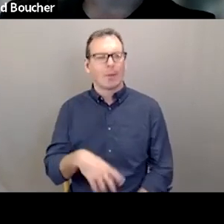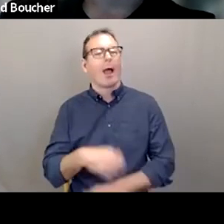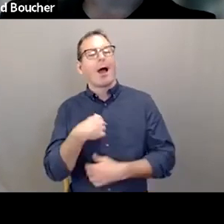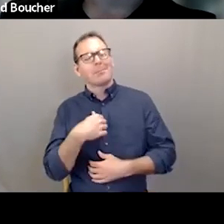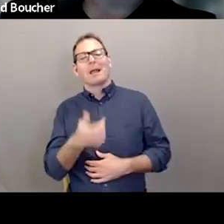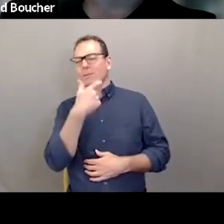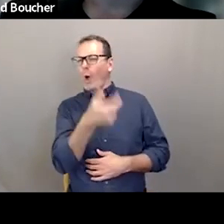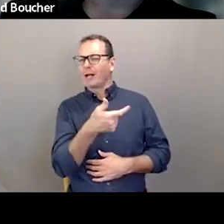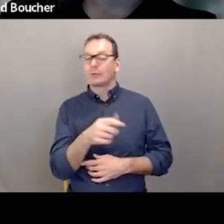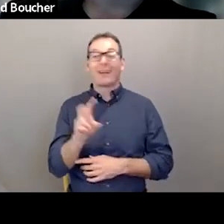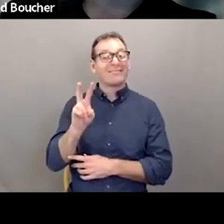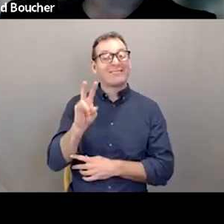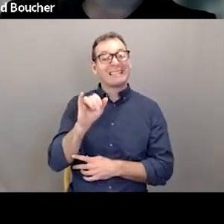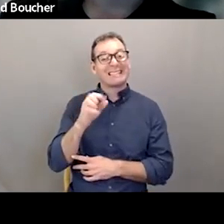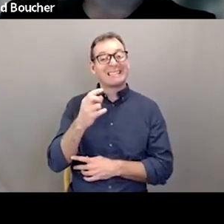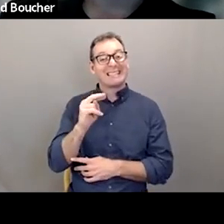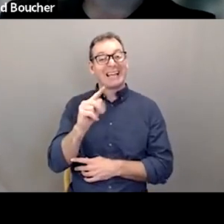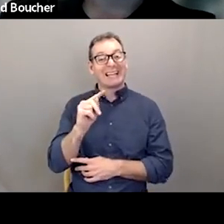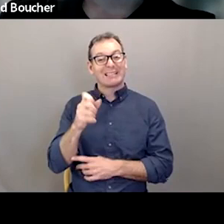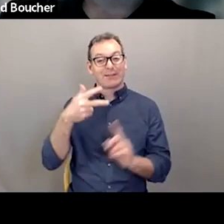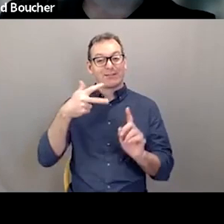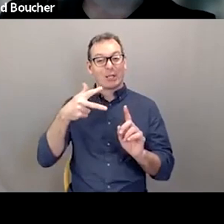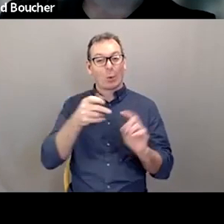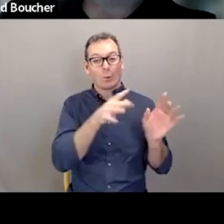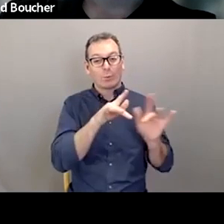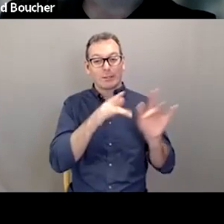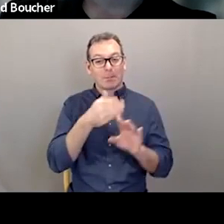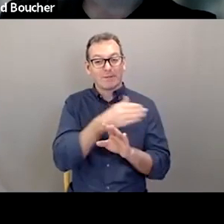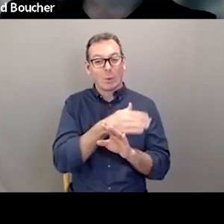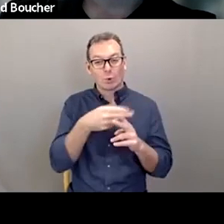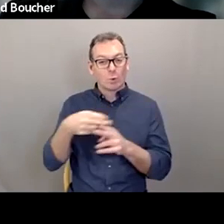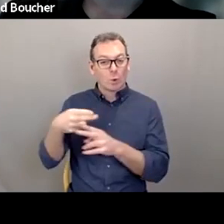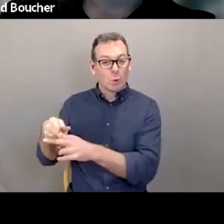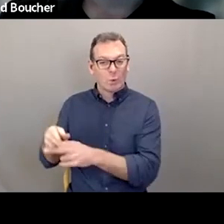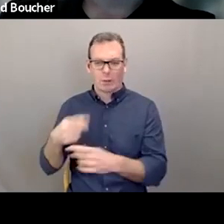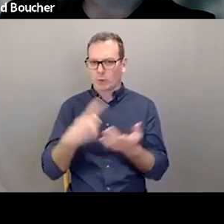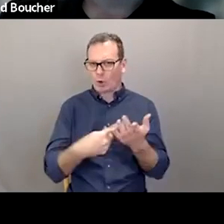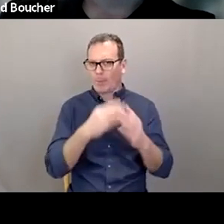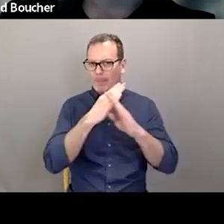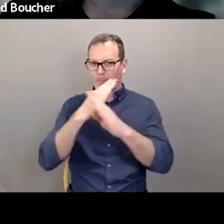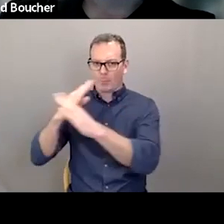talk about barriers and there's one particular vignette where the woman talks about she lost her